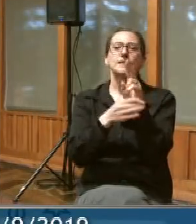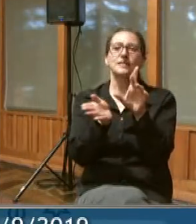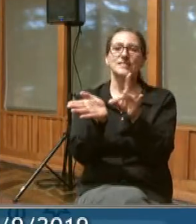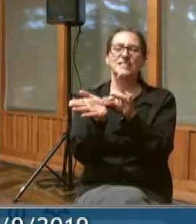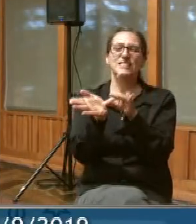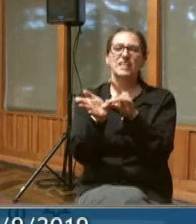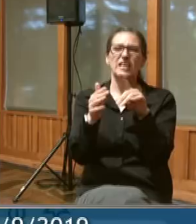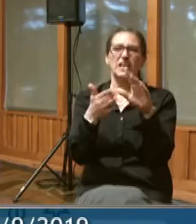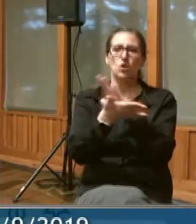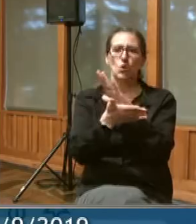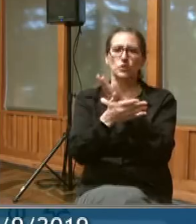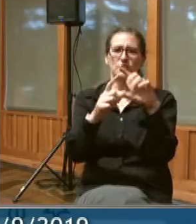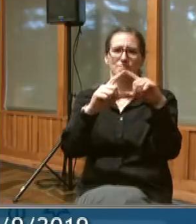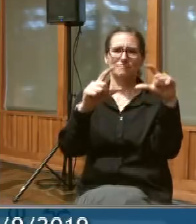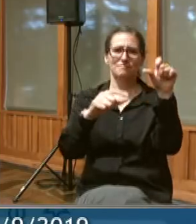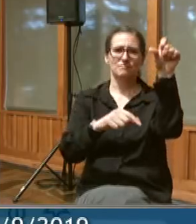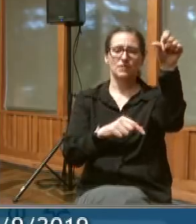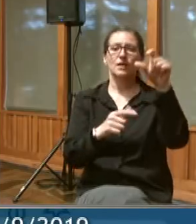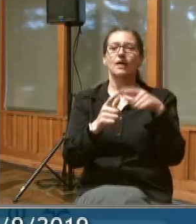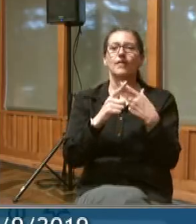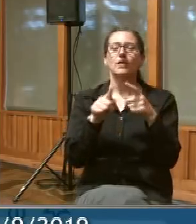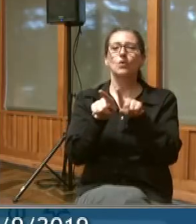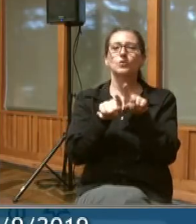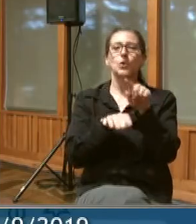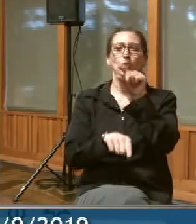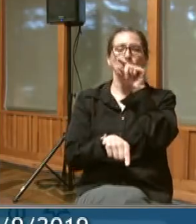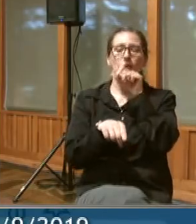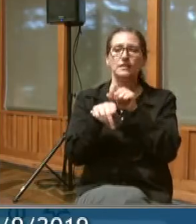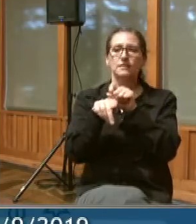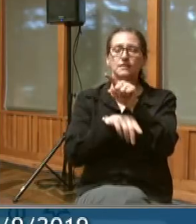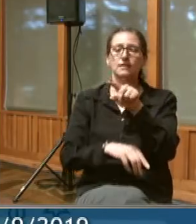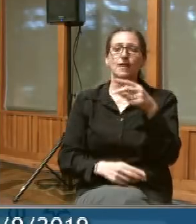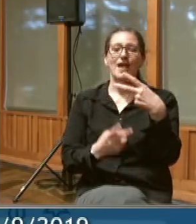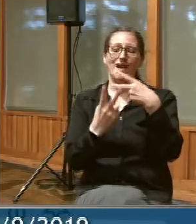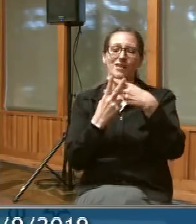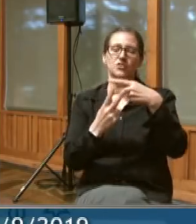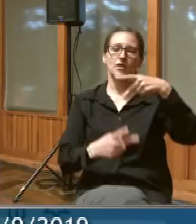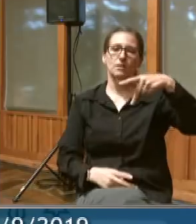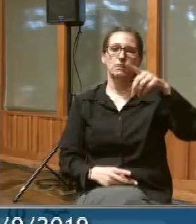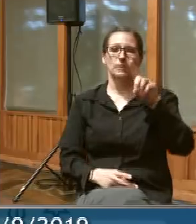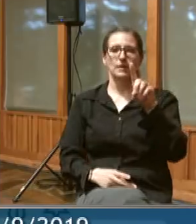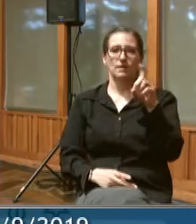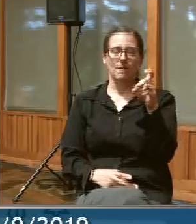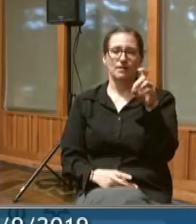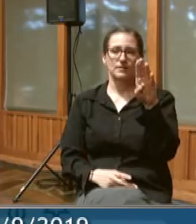AND YOU ARE ALSO INVITED TO SHARE YOUR THOUGHTS WITH THE COMMUNITY AND CITY LEADERS ON